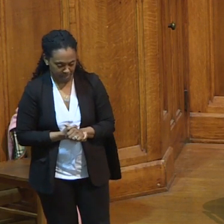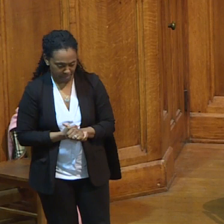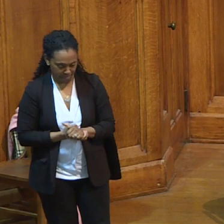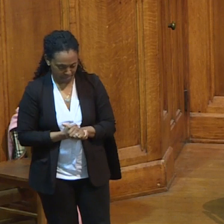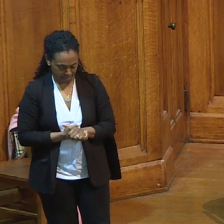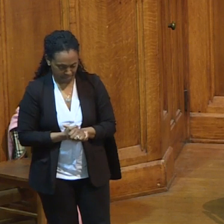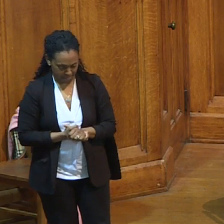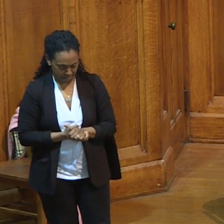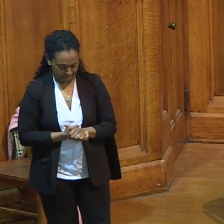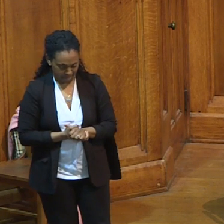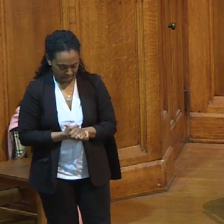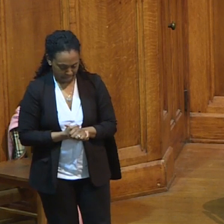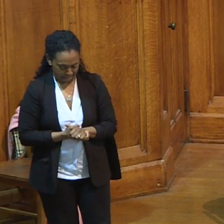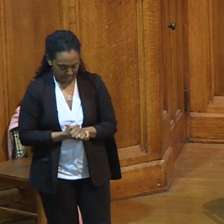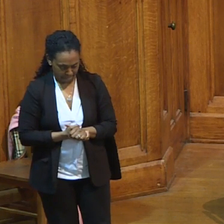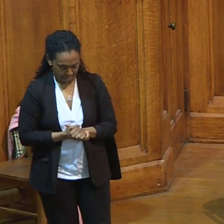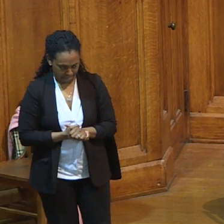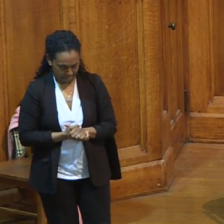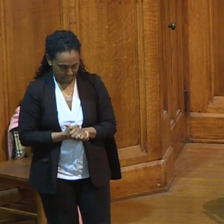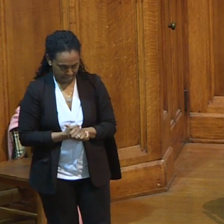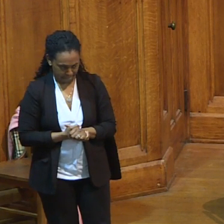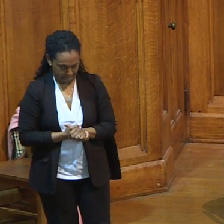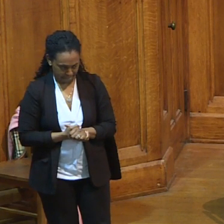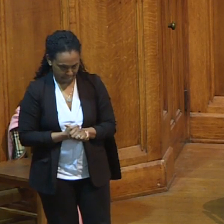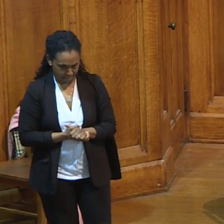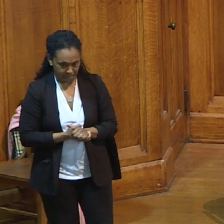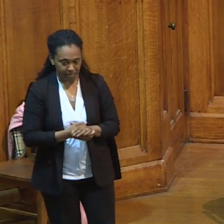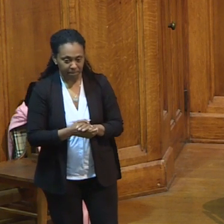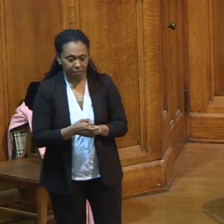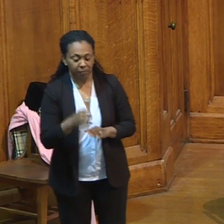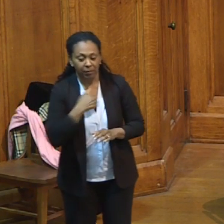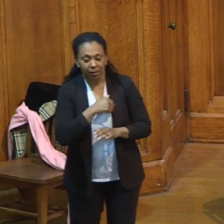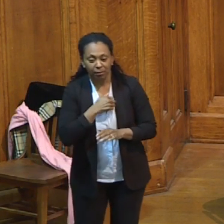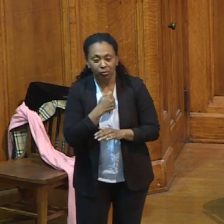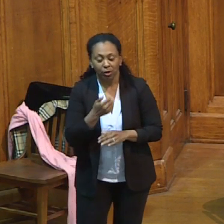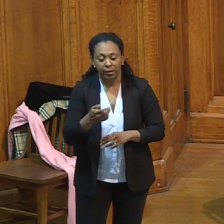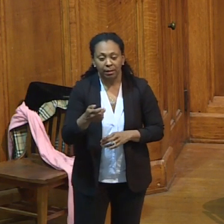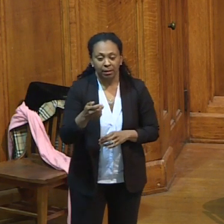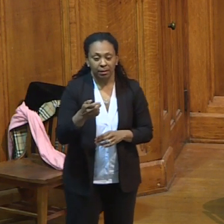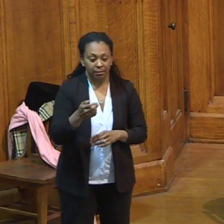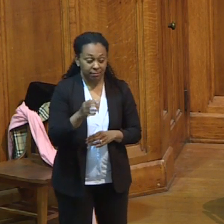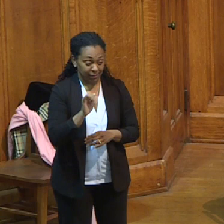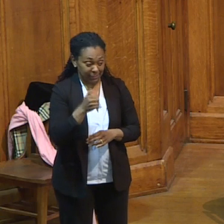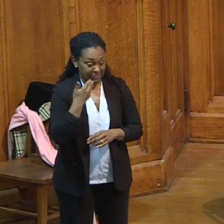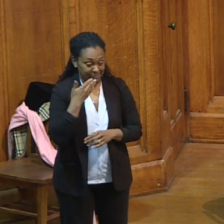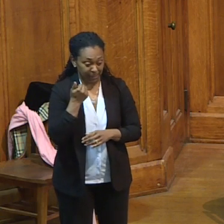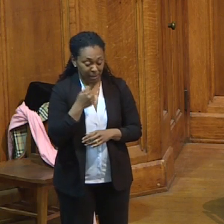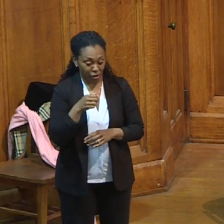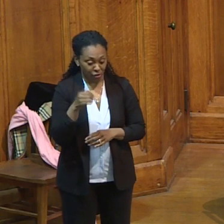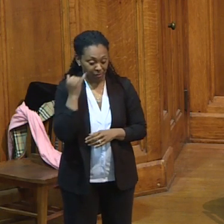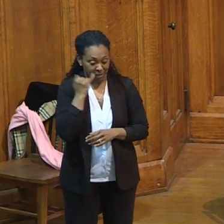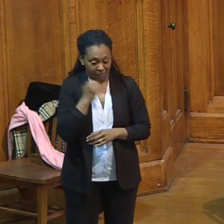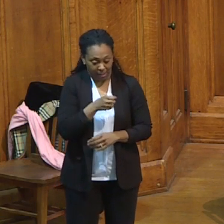that you're asking and then can't interpret it correctly. [Audience Member] Oh, okay; yeah, I'm sorry. Is that better if I hold it a bit closer, okay?